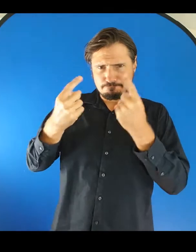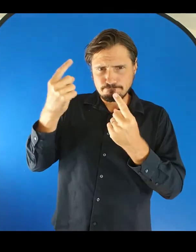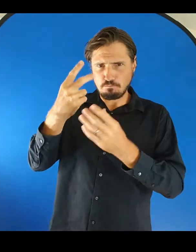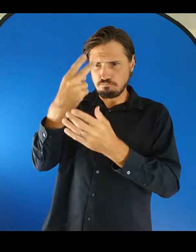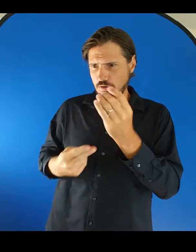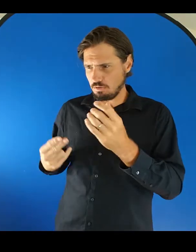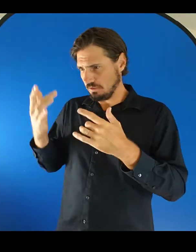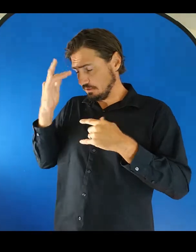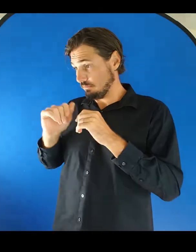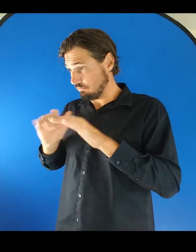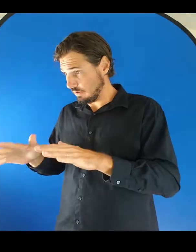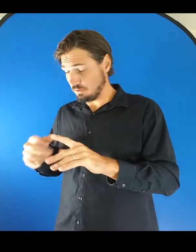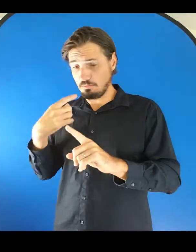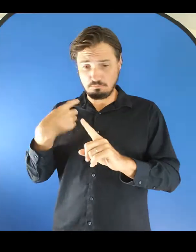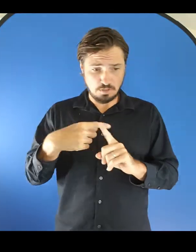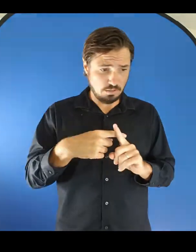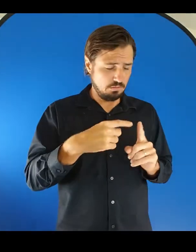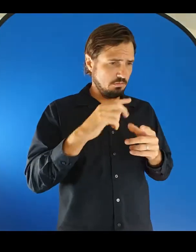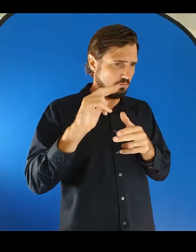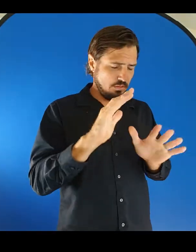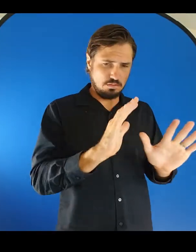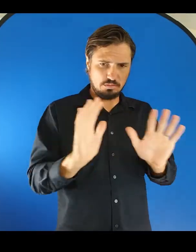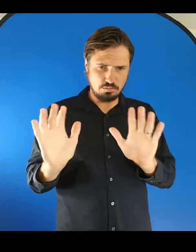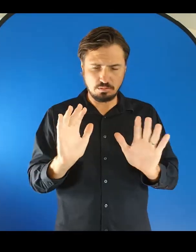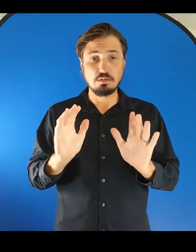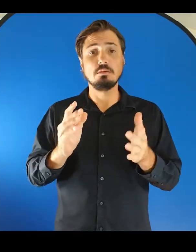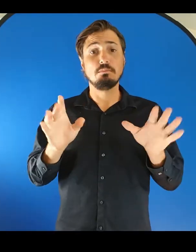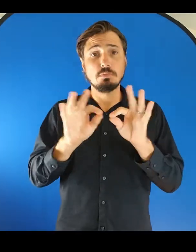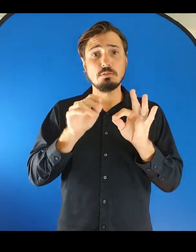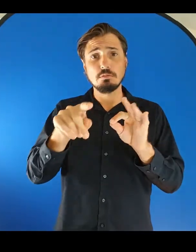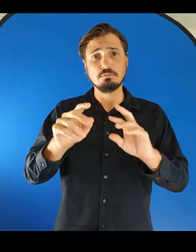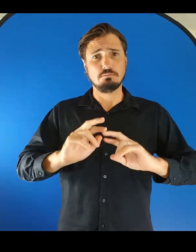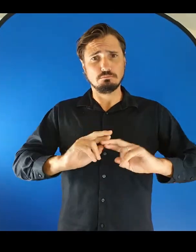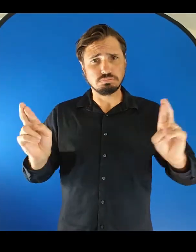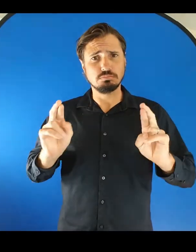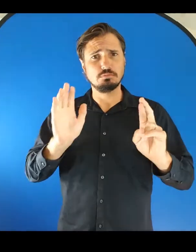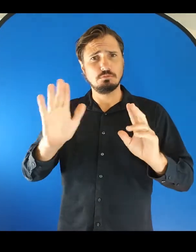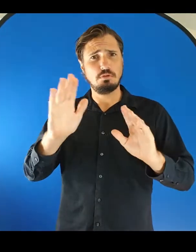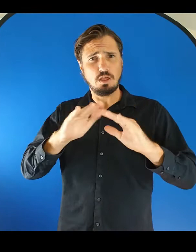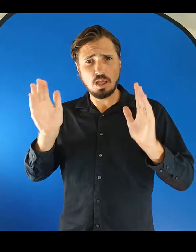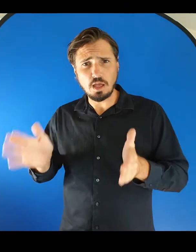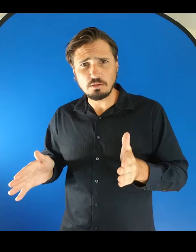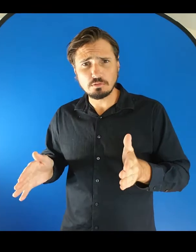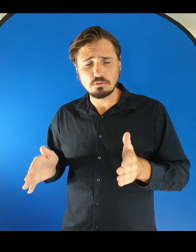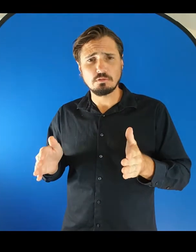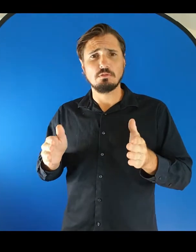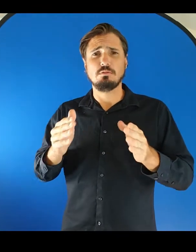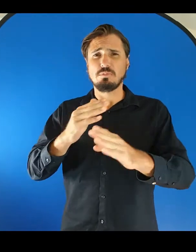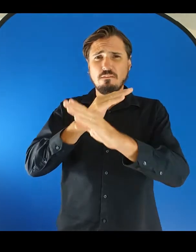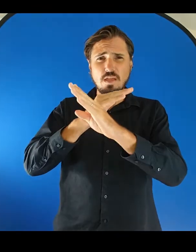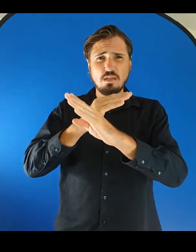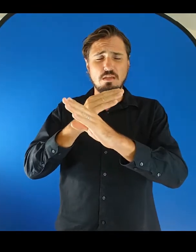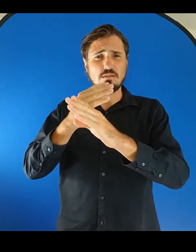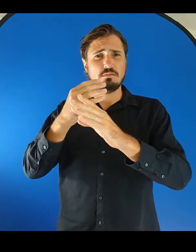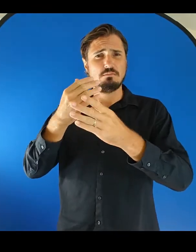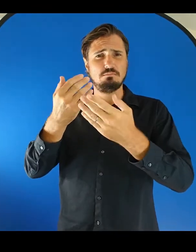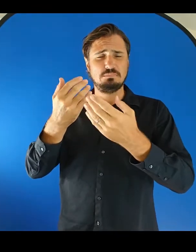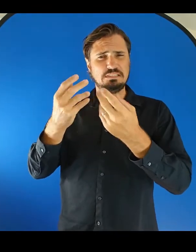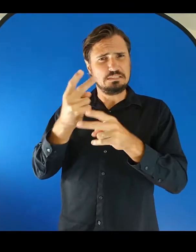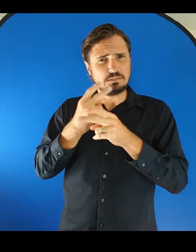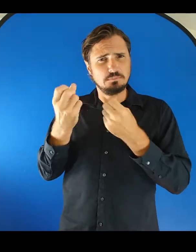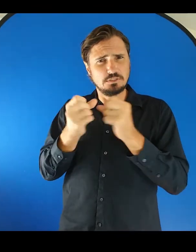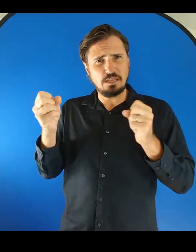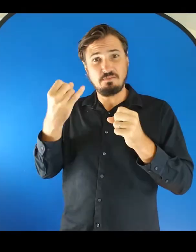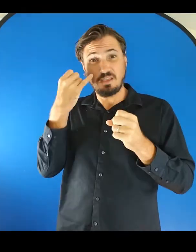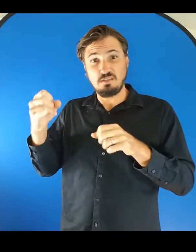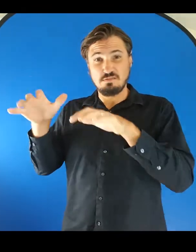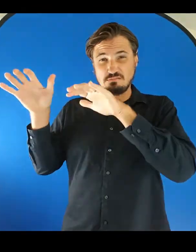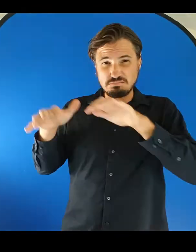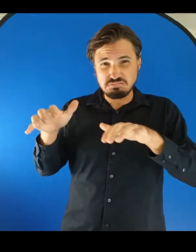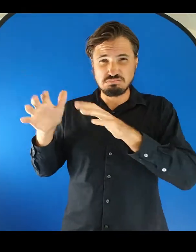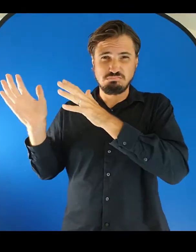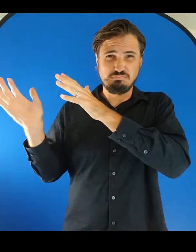Everyone should be utilizing this time to prepare your home and property to protect against heavy rain, flooding, high winds and storm surge.